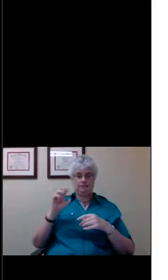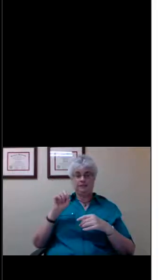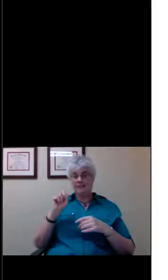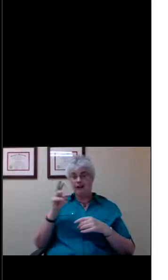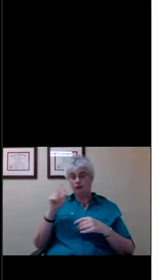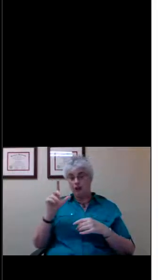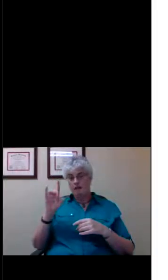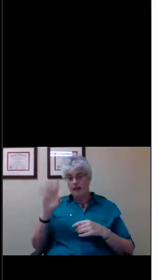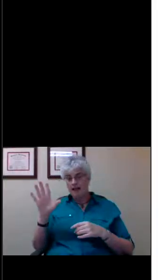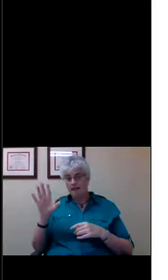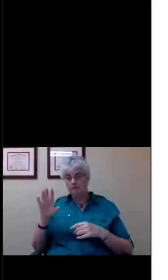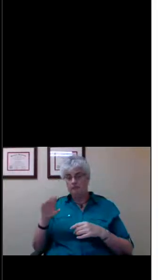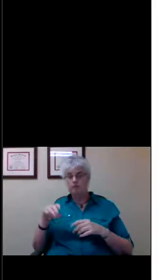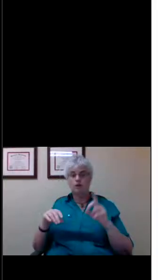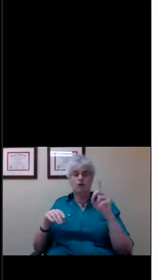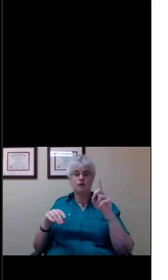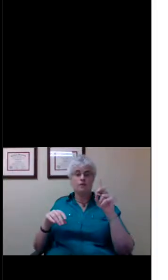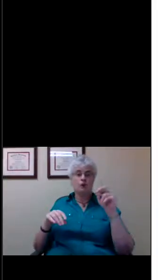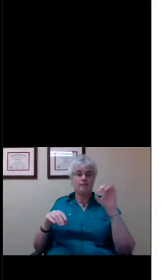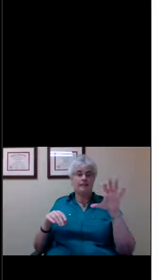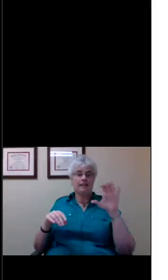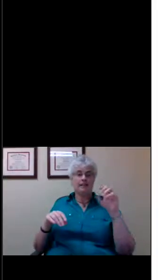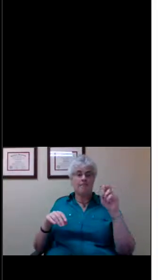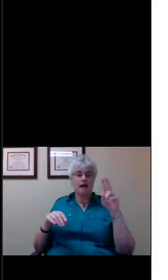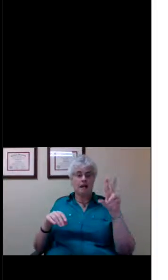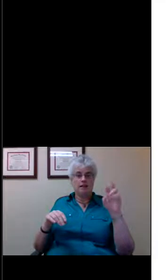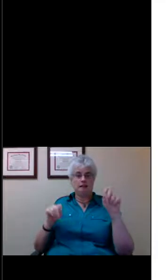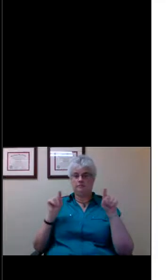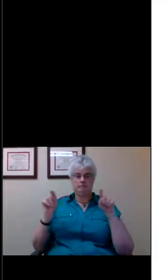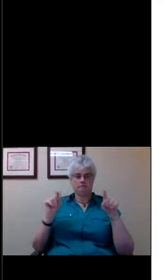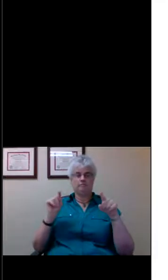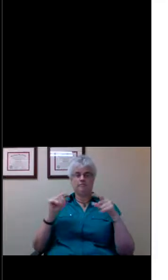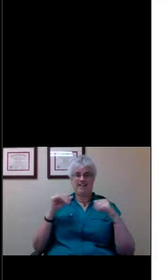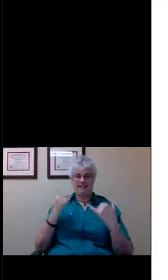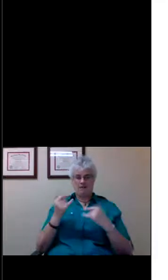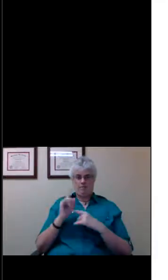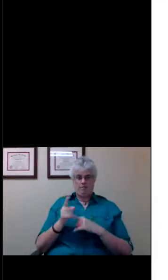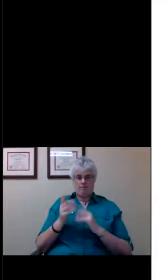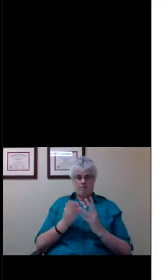experiencing violence, whether it's sexual violence, domestic violence, either